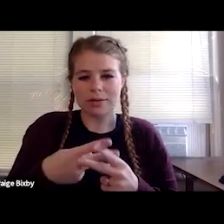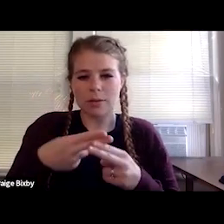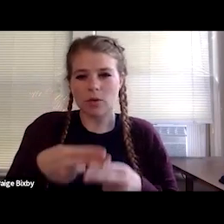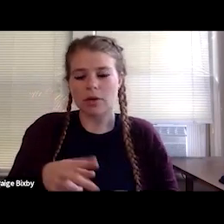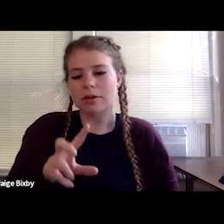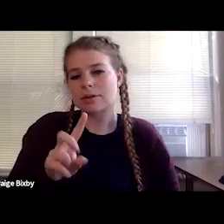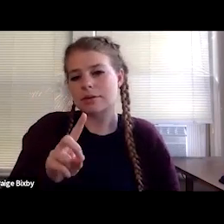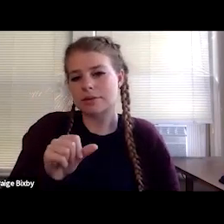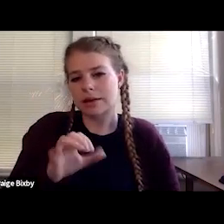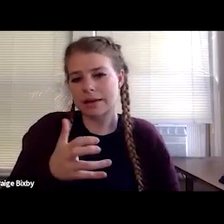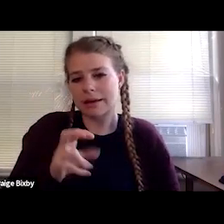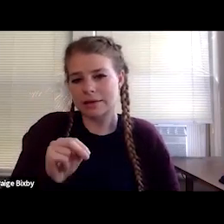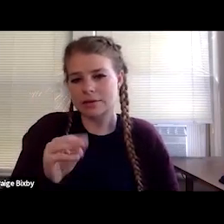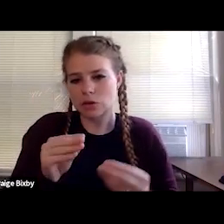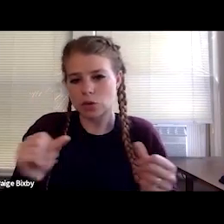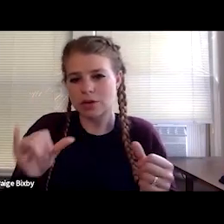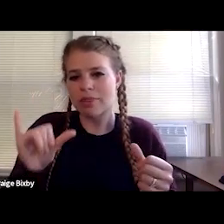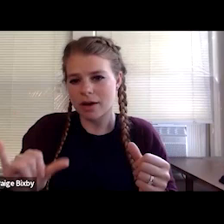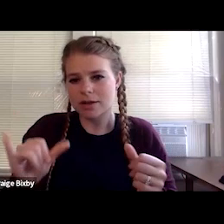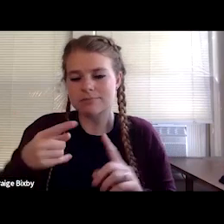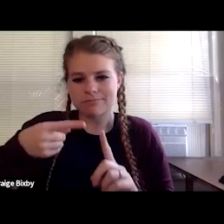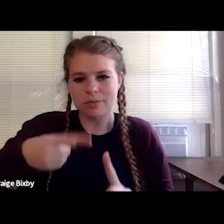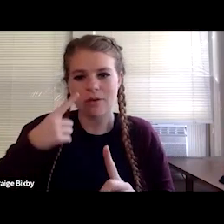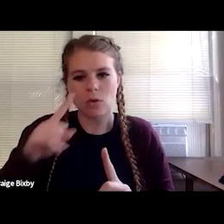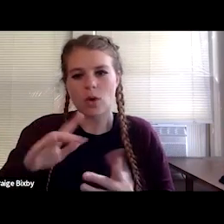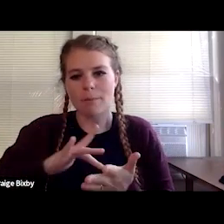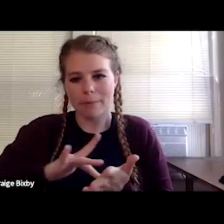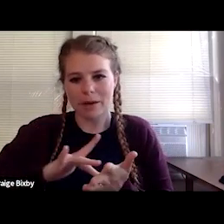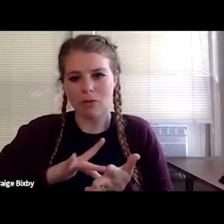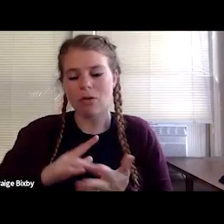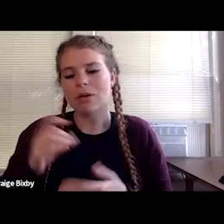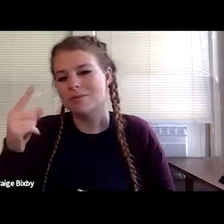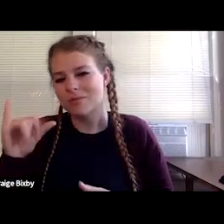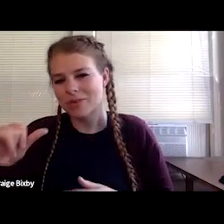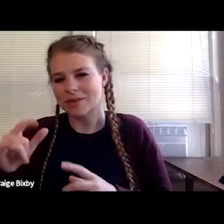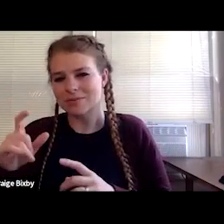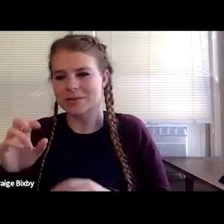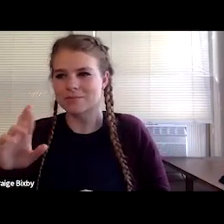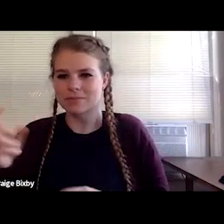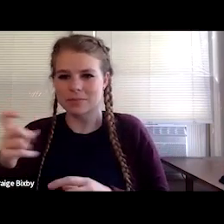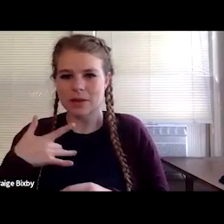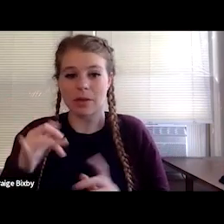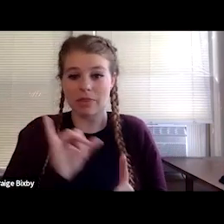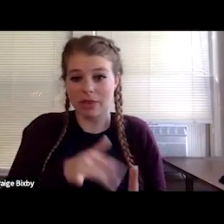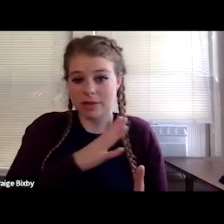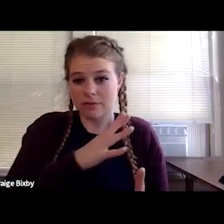which is made for medical situations that's prescribed. So obviously that solution would be okay, but not anything like straight-up bleach